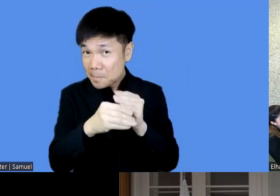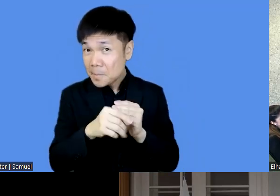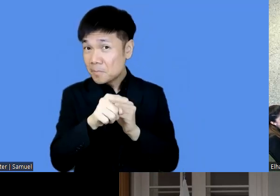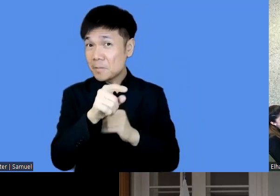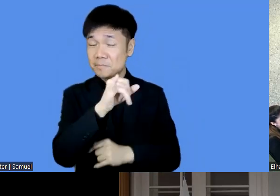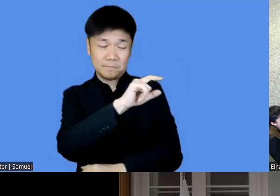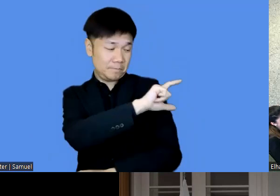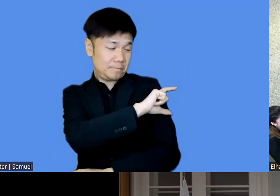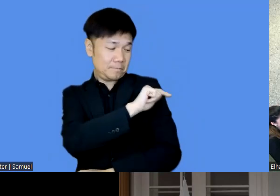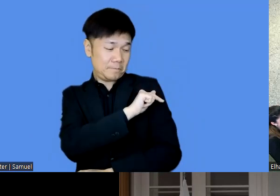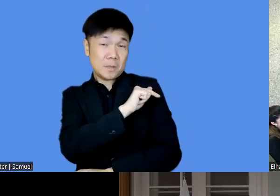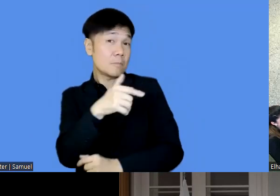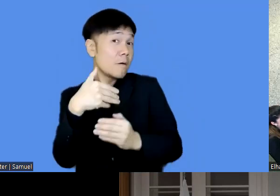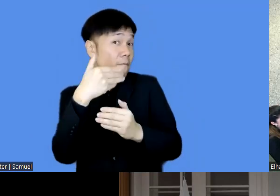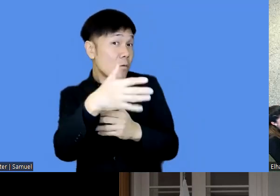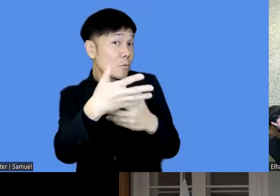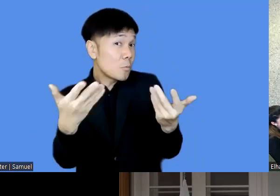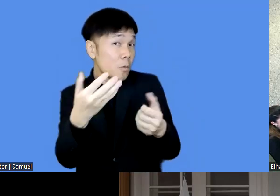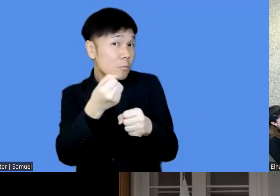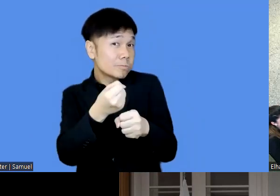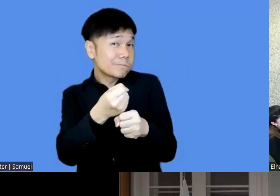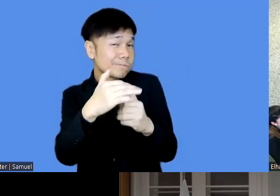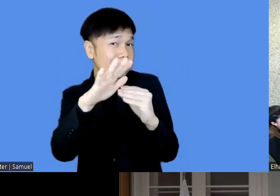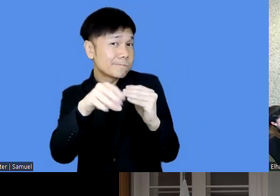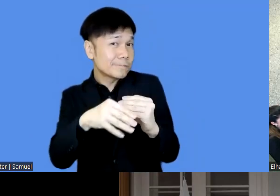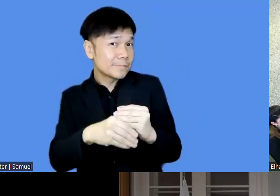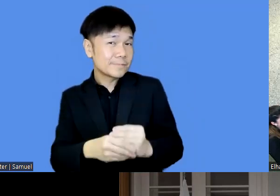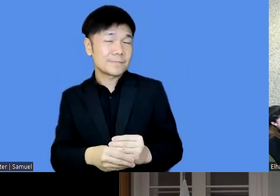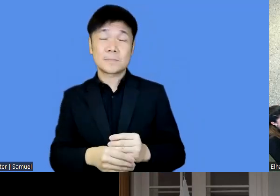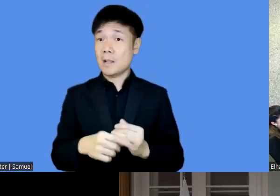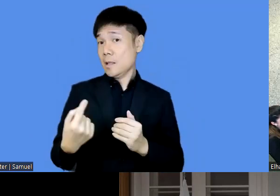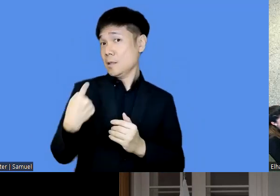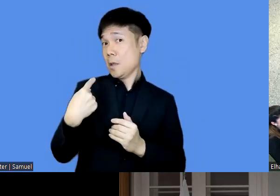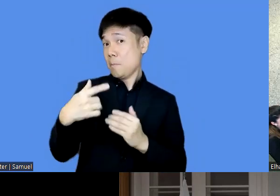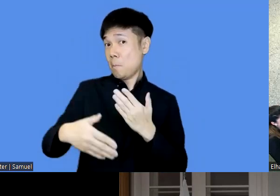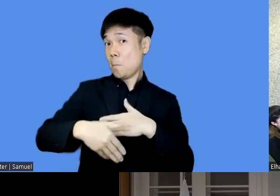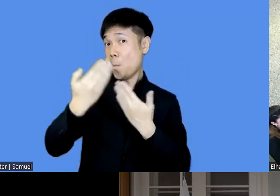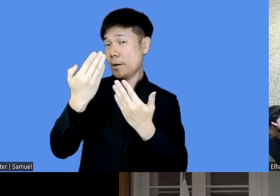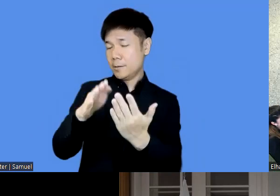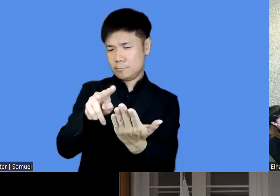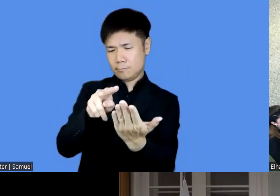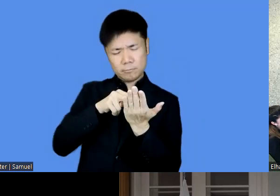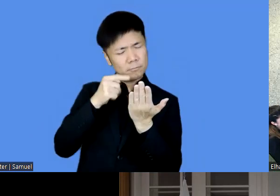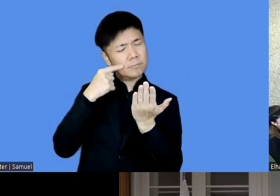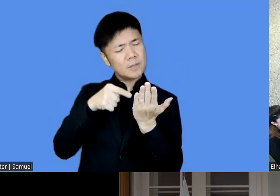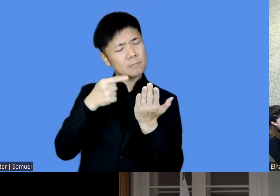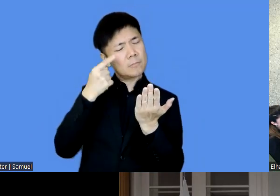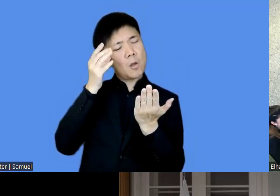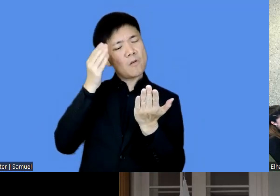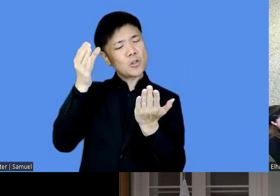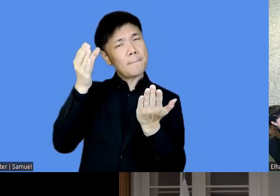I read the conference note this morning and didn't see any reference to that so far and